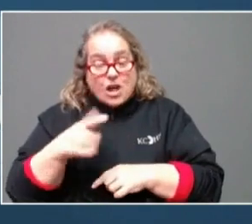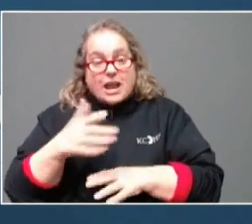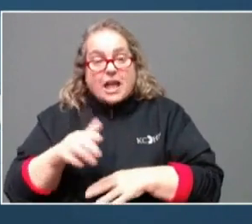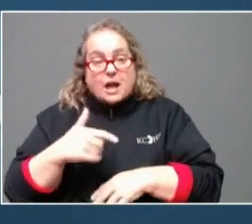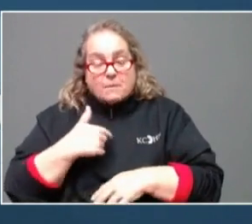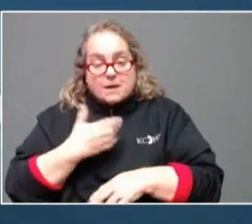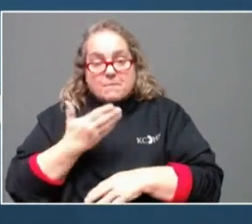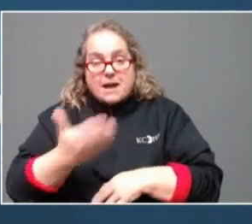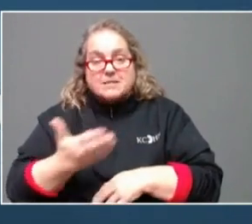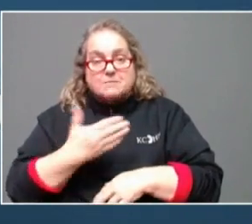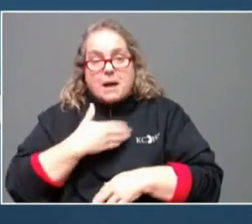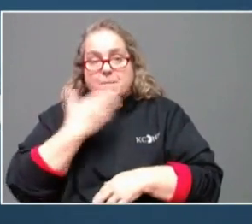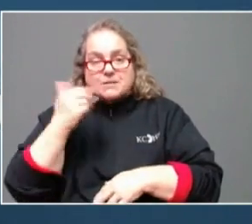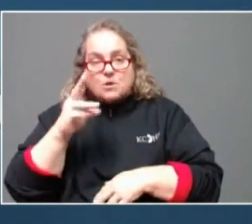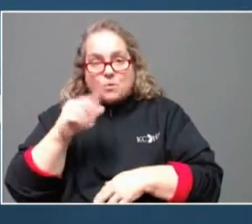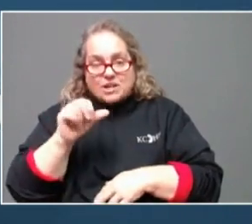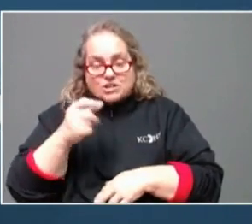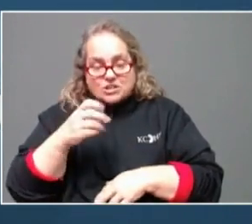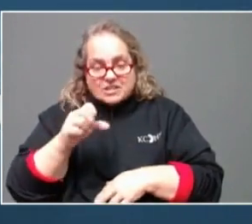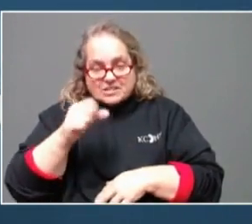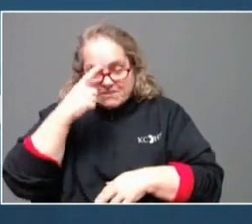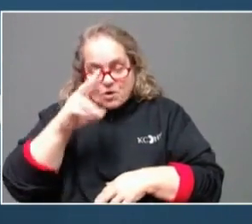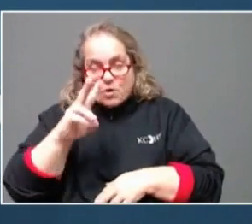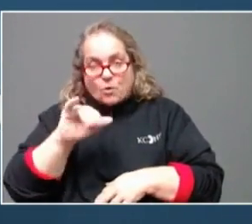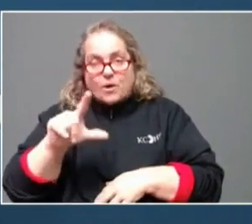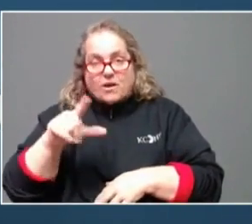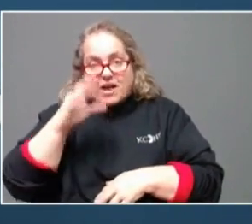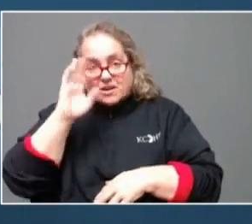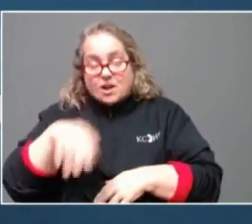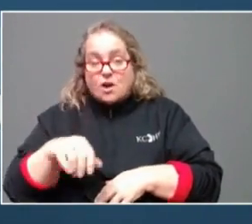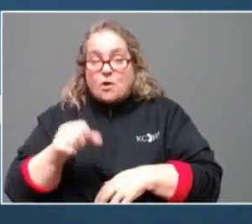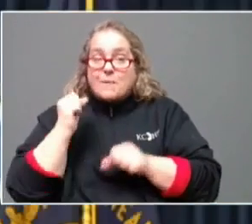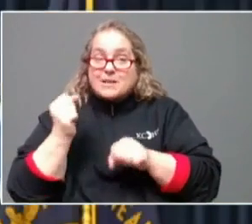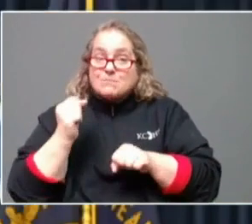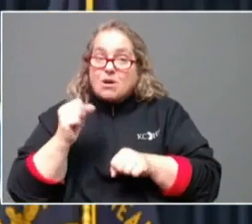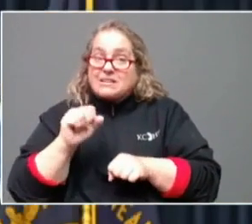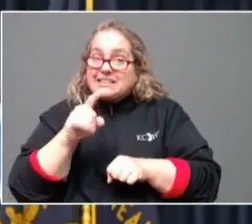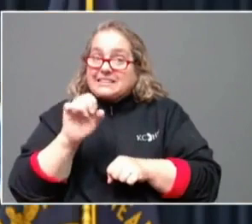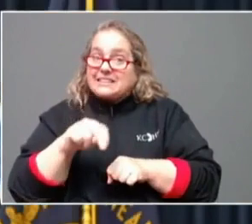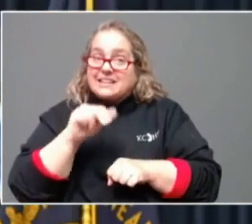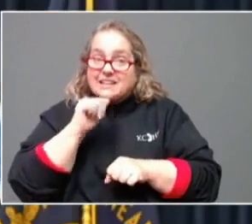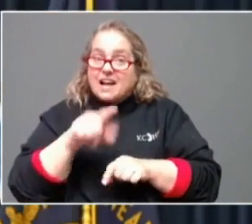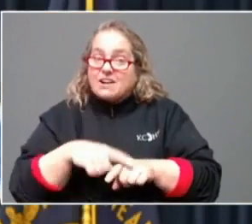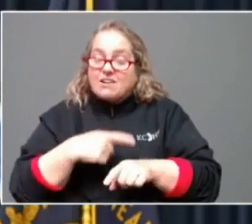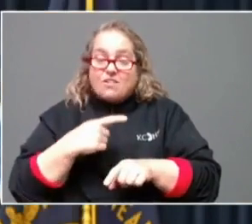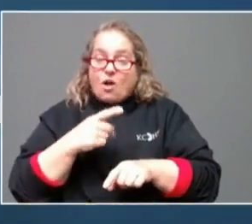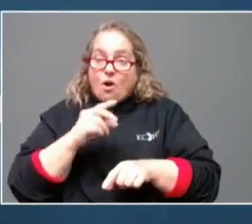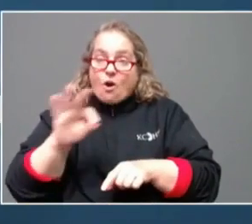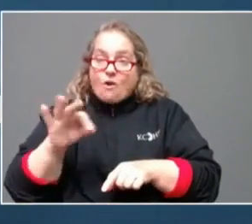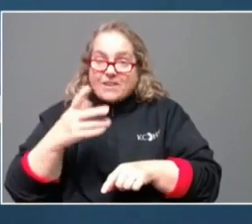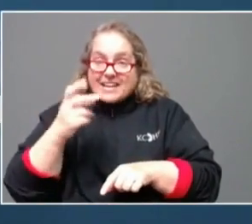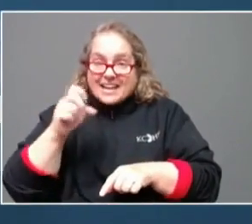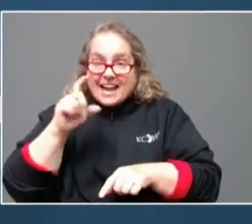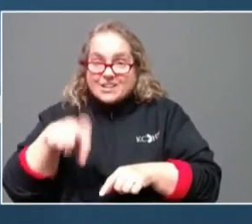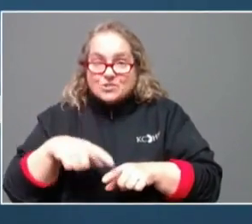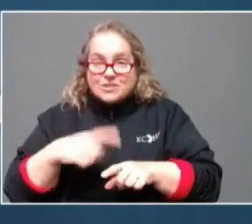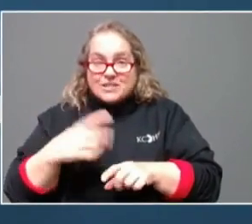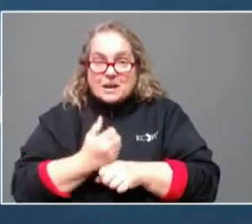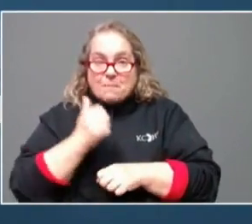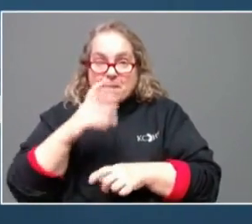for will because you know, baseball season is not that far off. So he's gonna have to uh, you know, get back in shape and do that again. Now, here's my